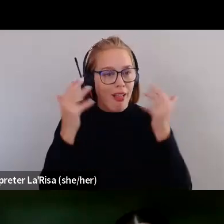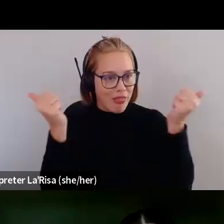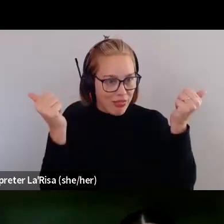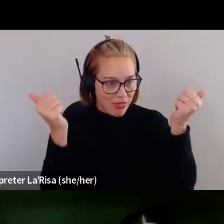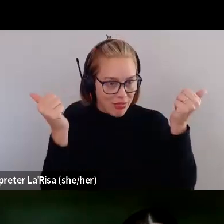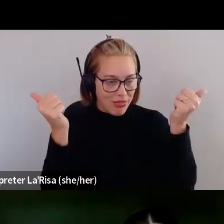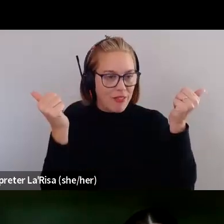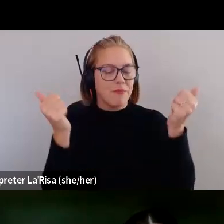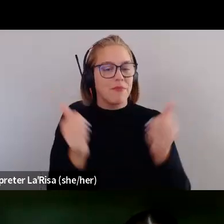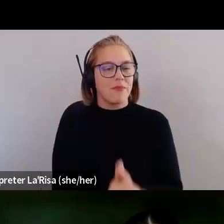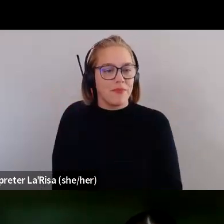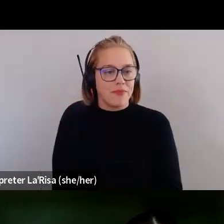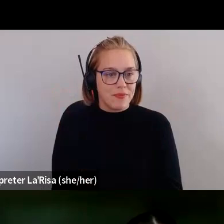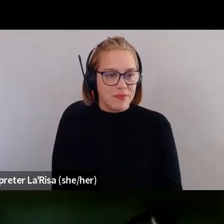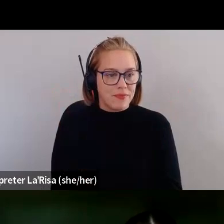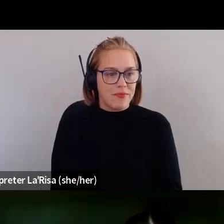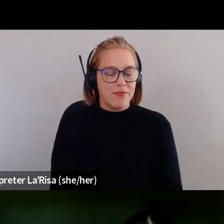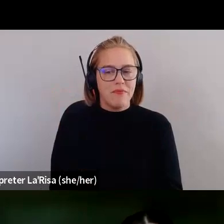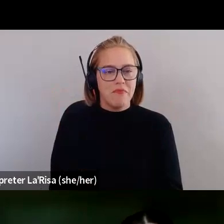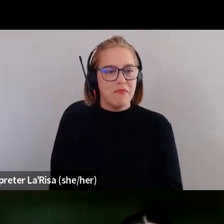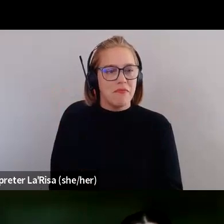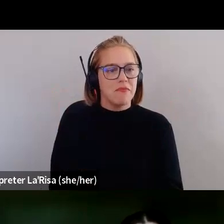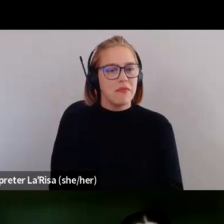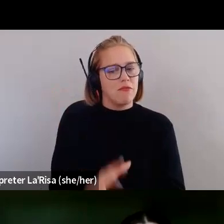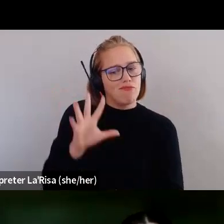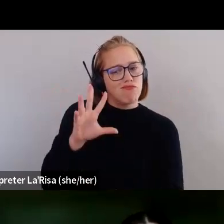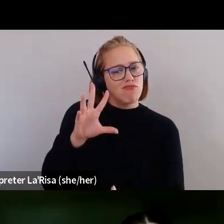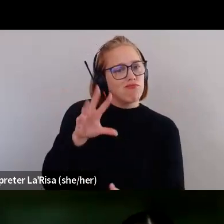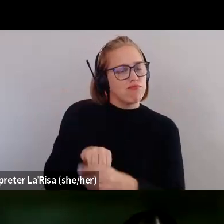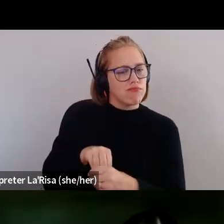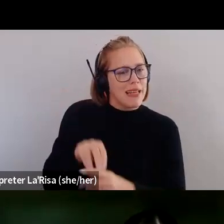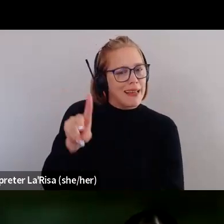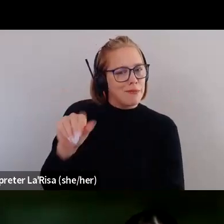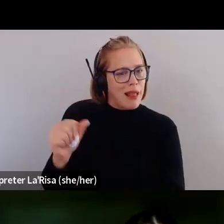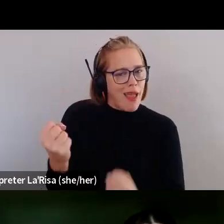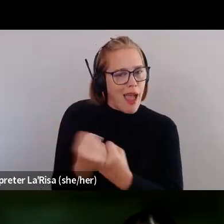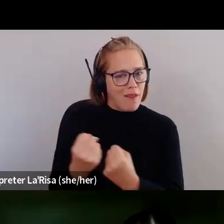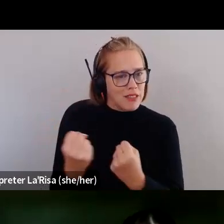of weeks and end up in California and just a little bit more about my